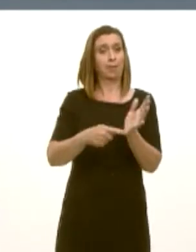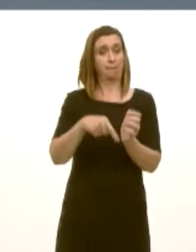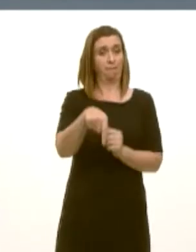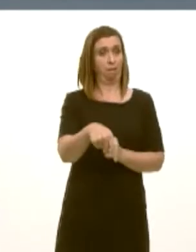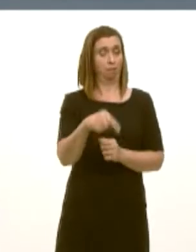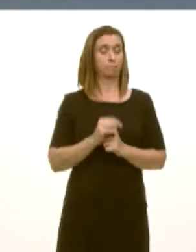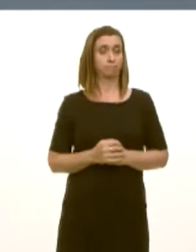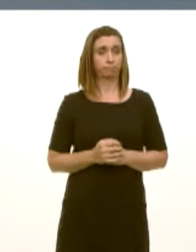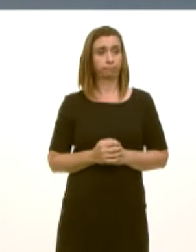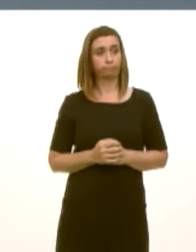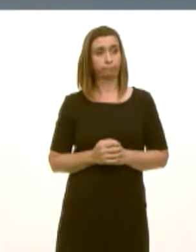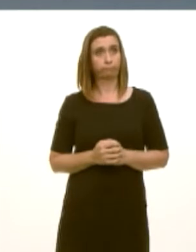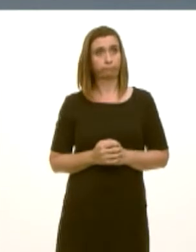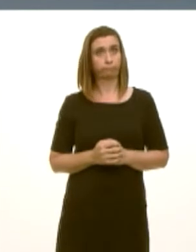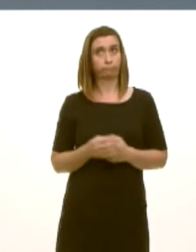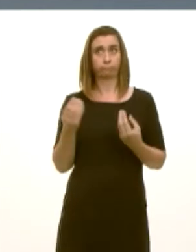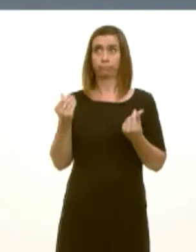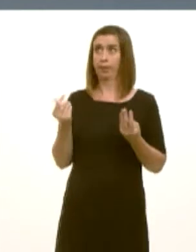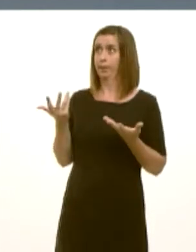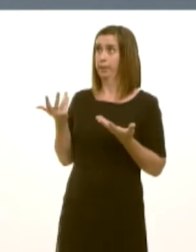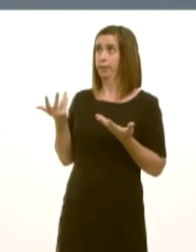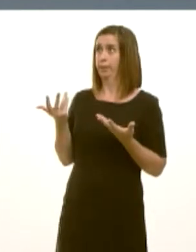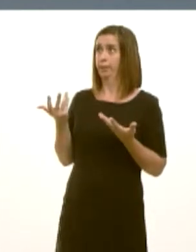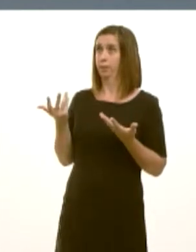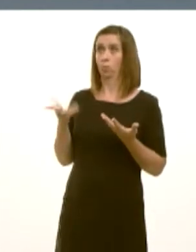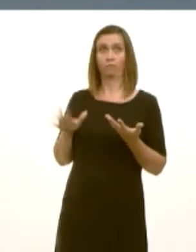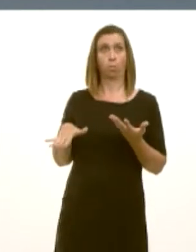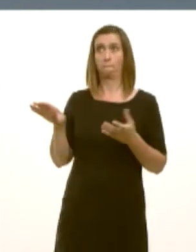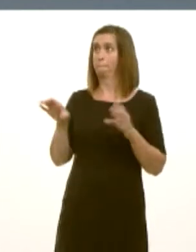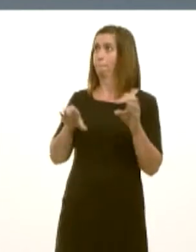What alternative streams of funding does your Government have in place to continue the good